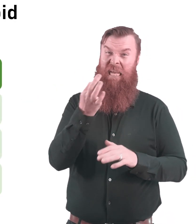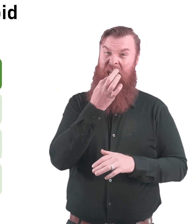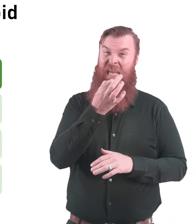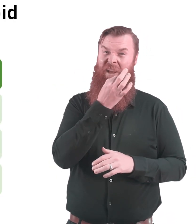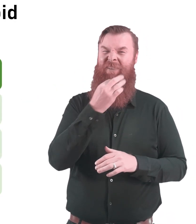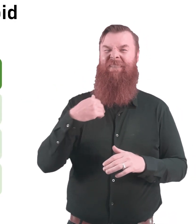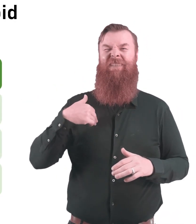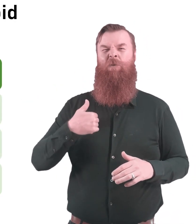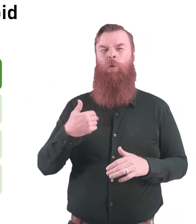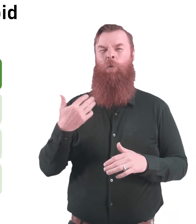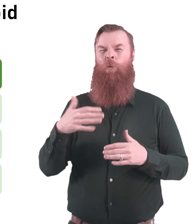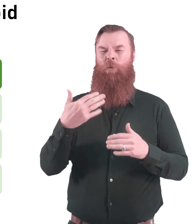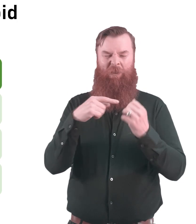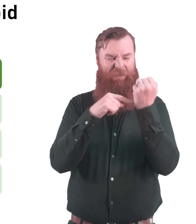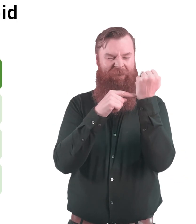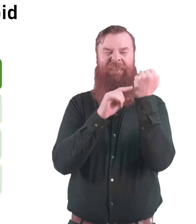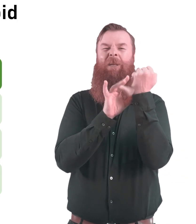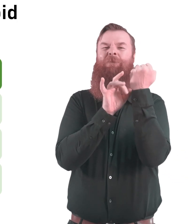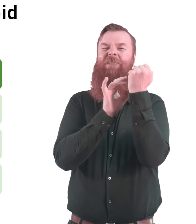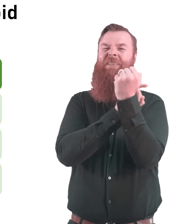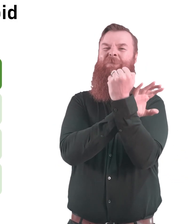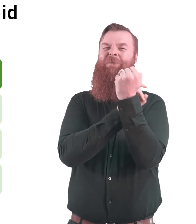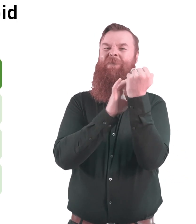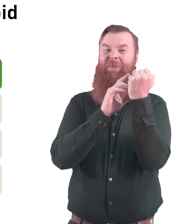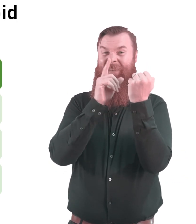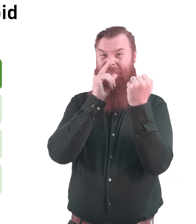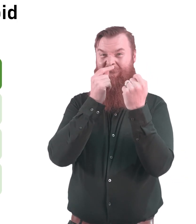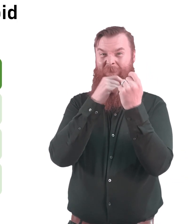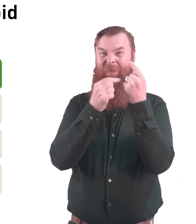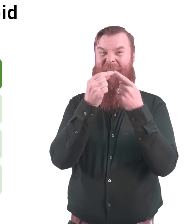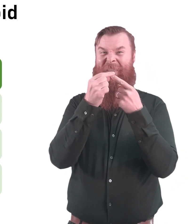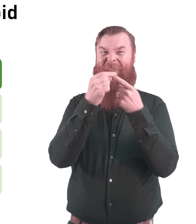Regular and rough use of toothpicks may cause gum damage.